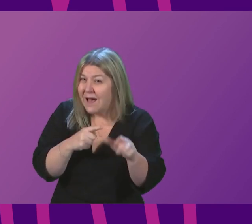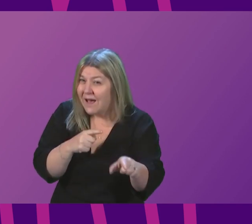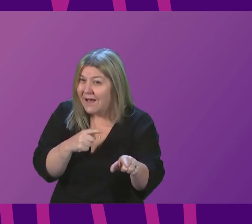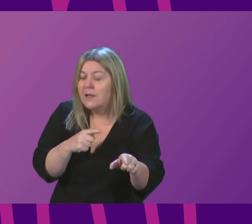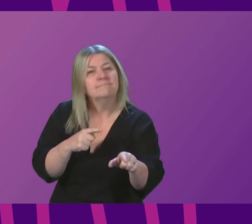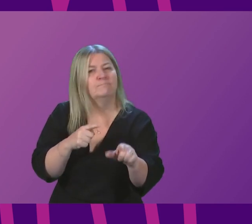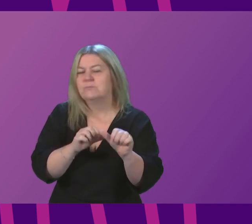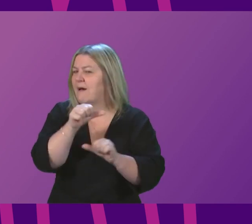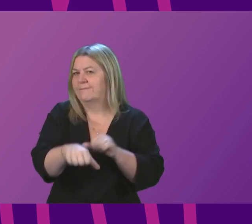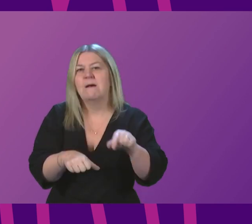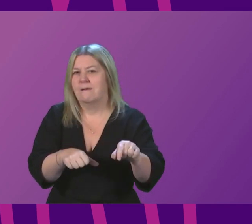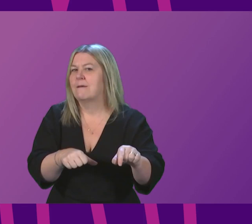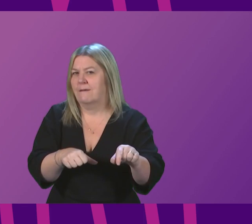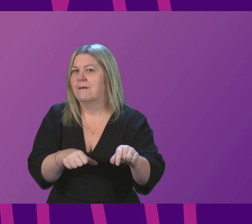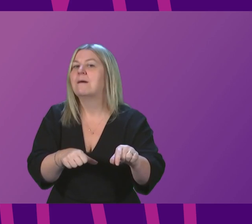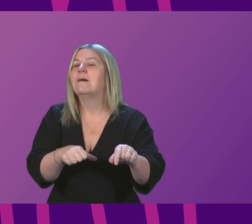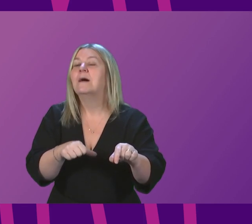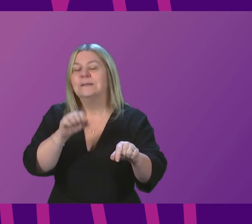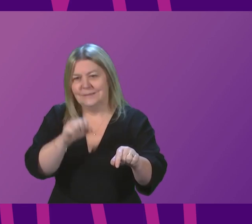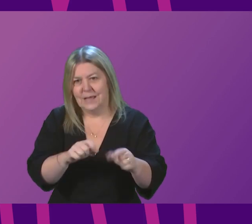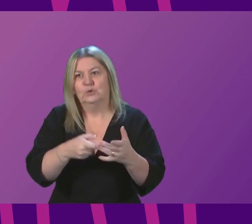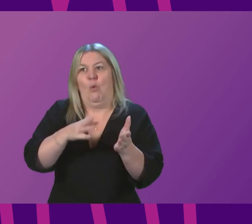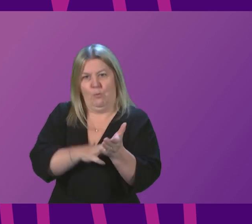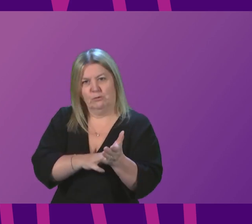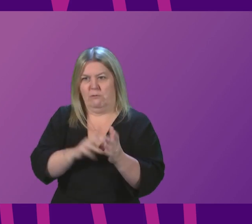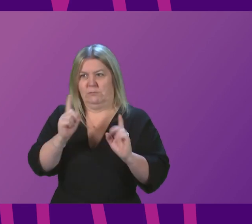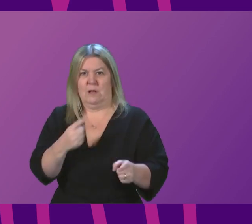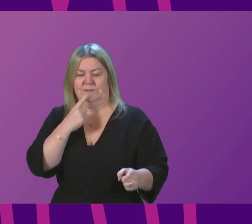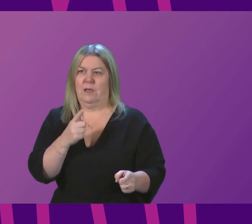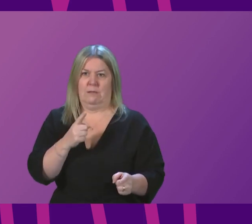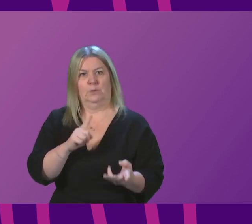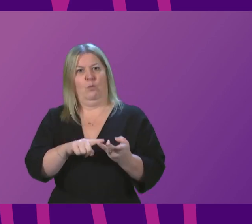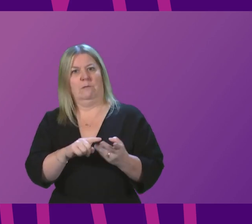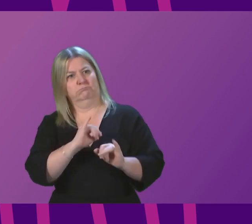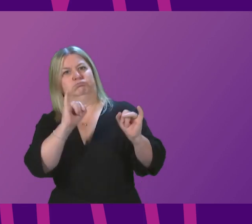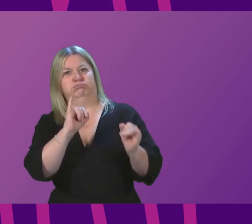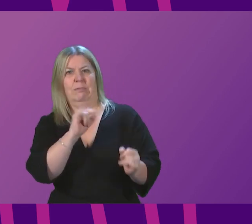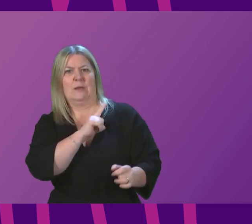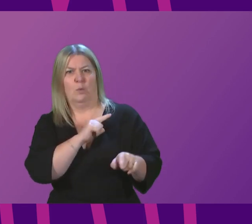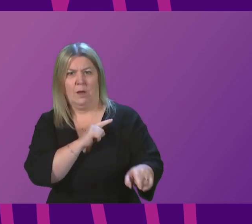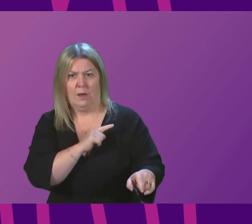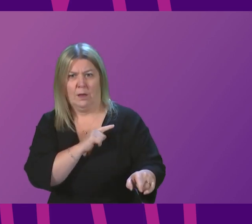NHS Lanarkshire was warning of pressure last July, and code black was put in place in October.